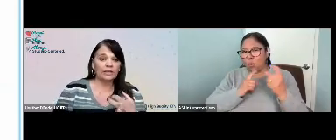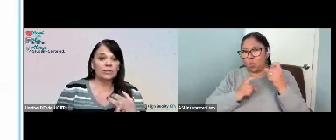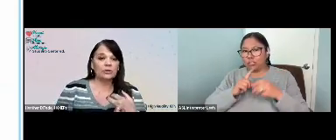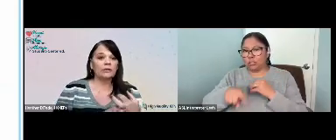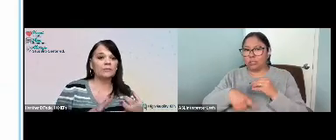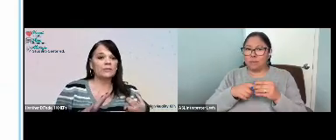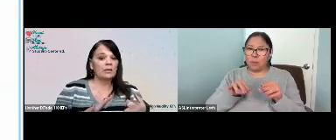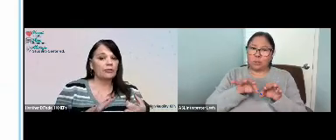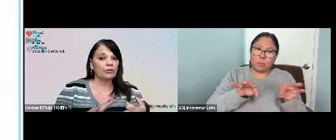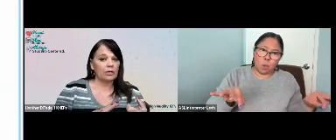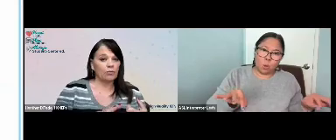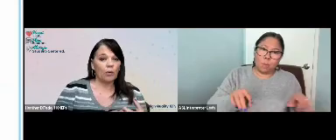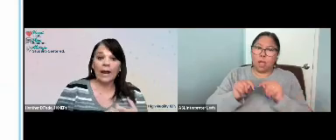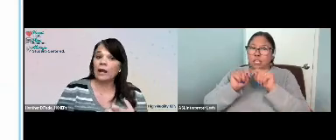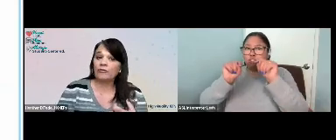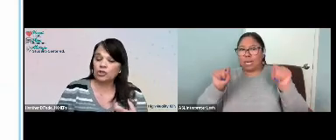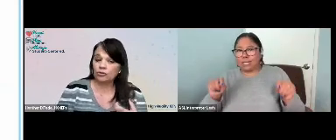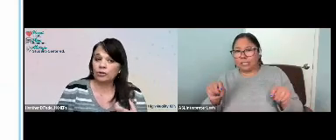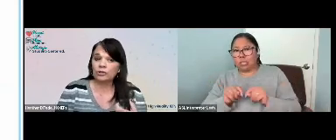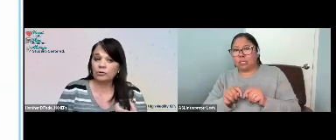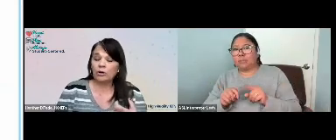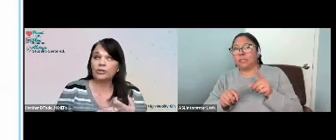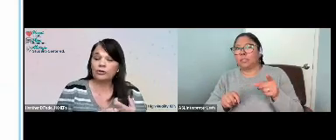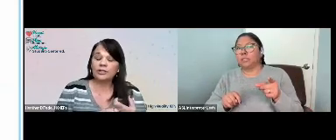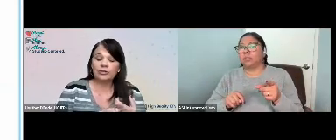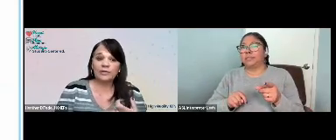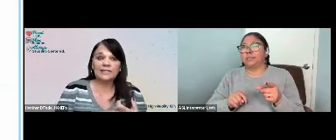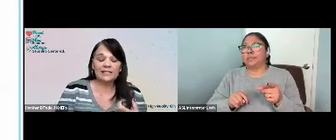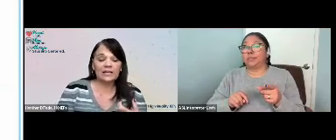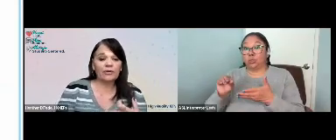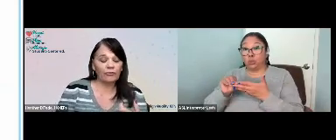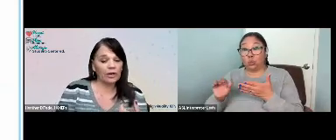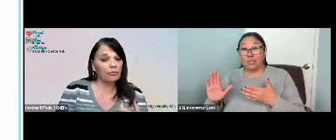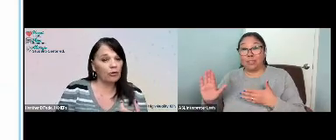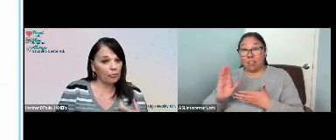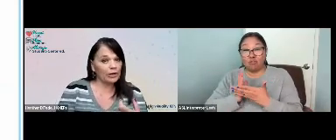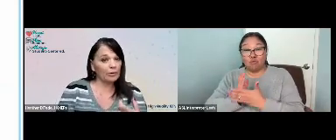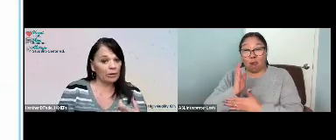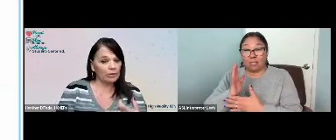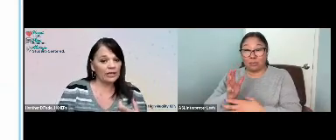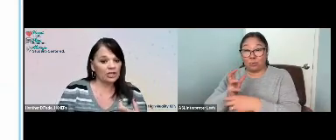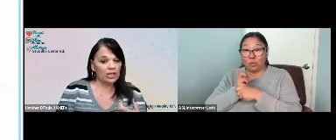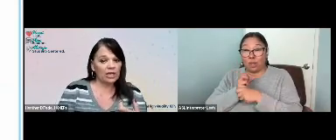the transcripts, the right of children to or students to receive a free and appropriate public